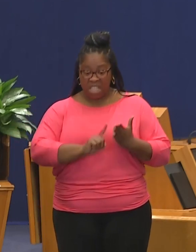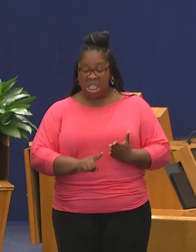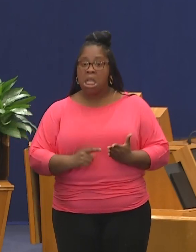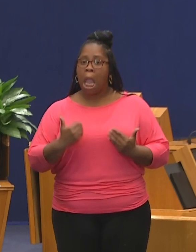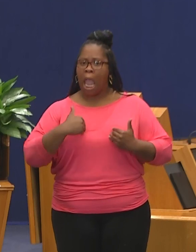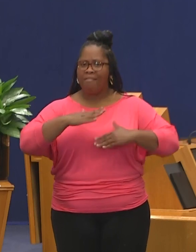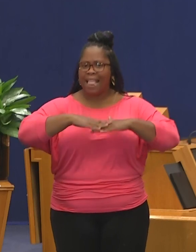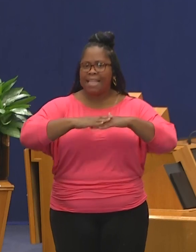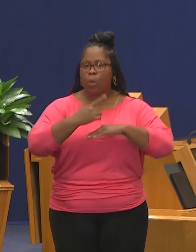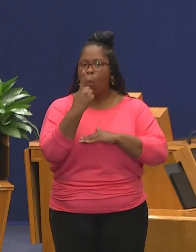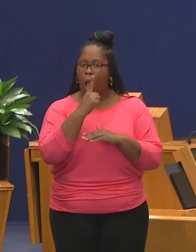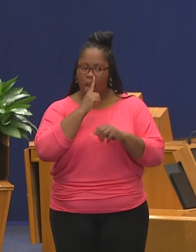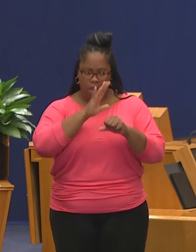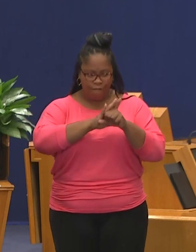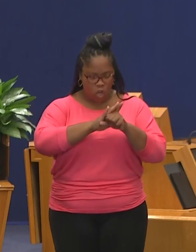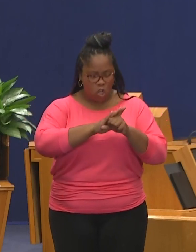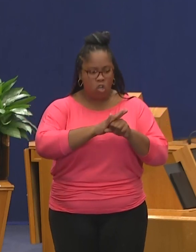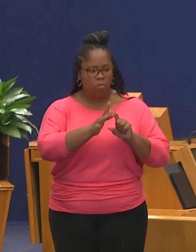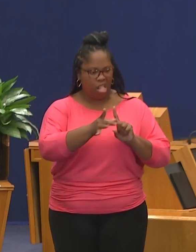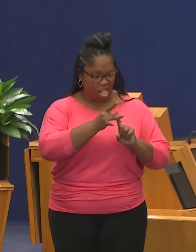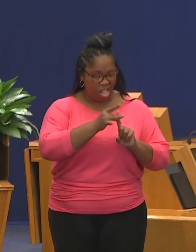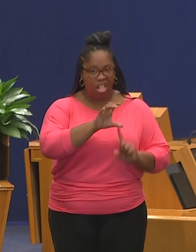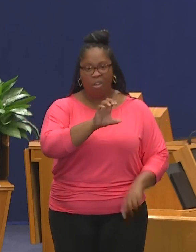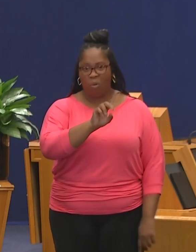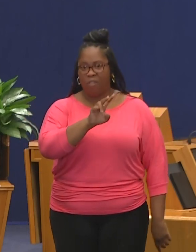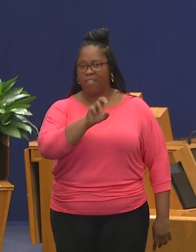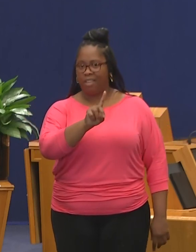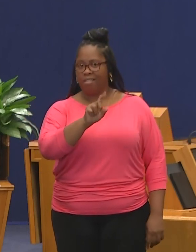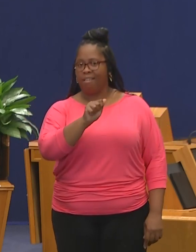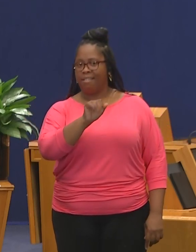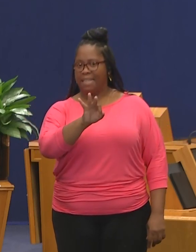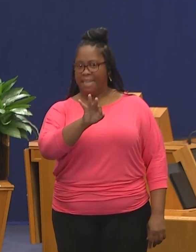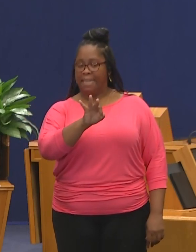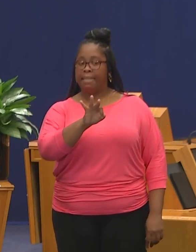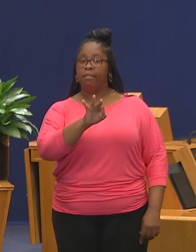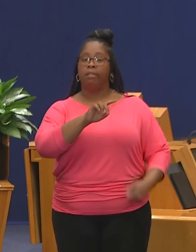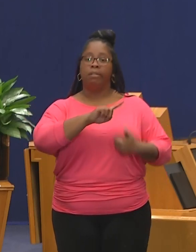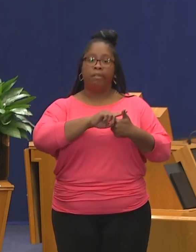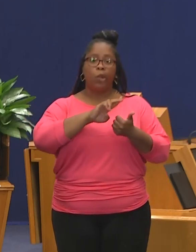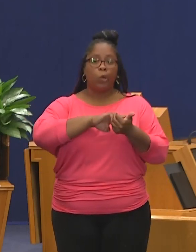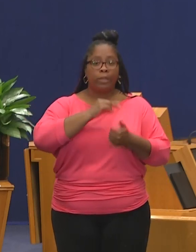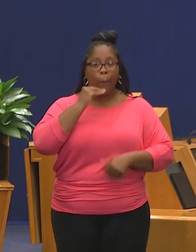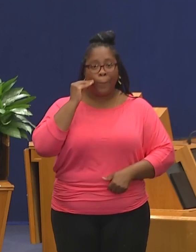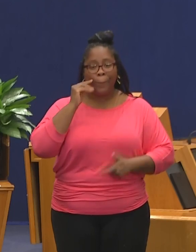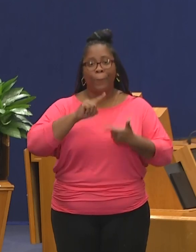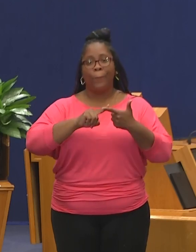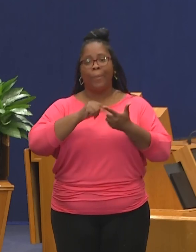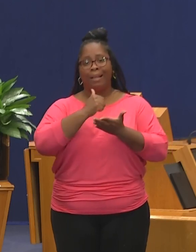INVESTIGATING HAVE AT LEAST ONE